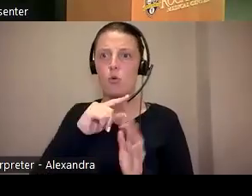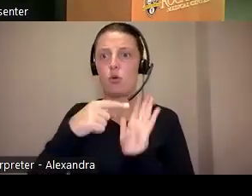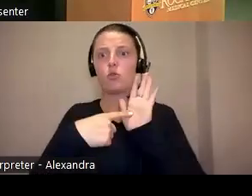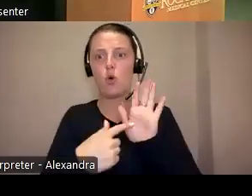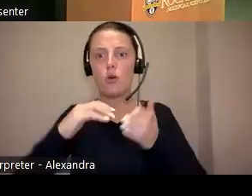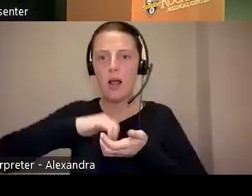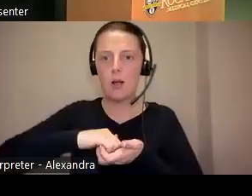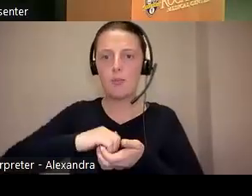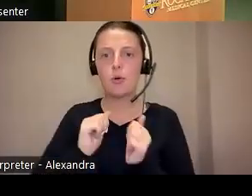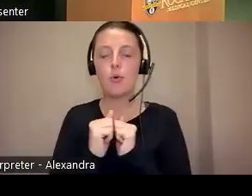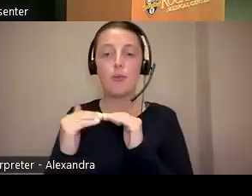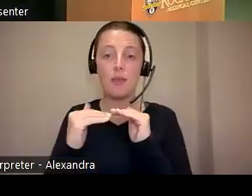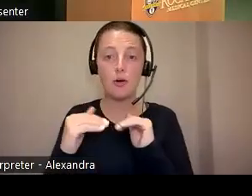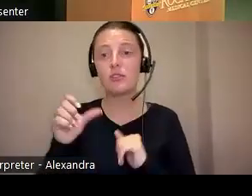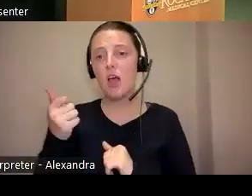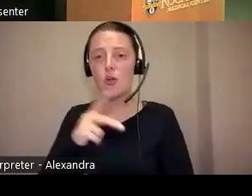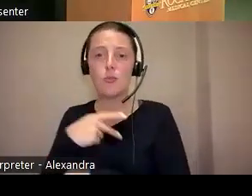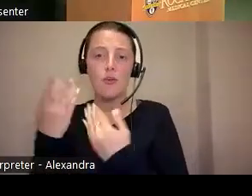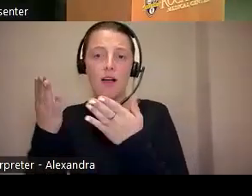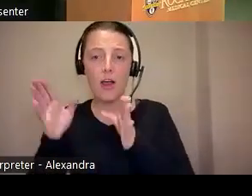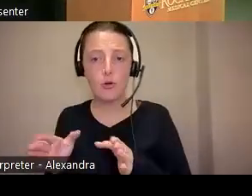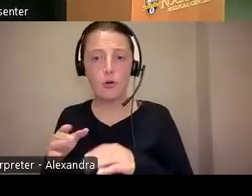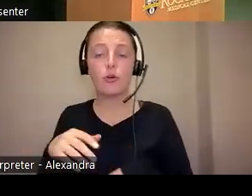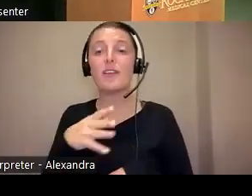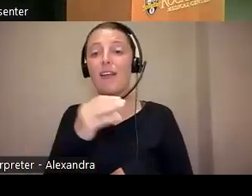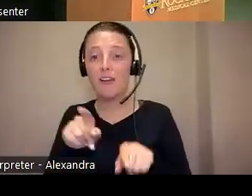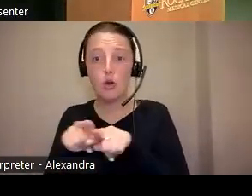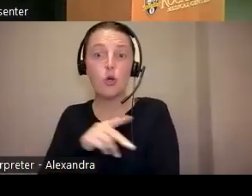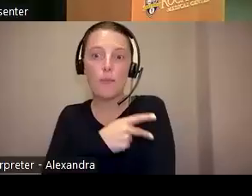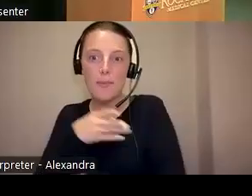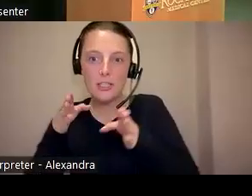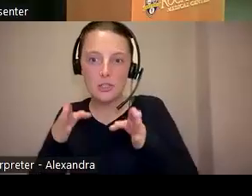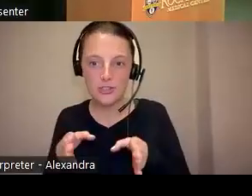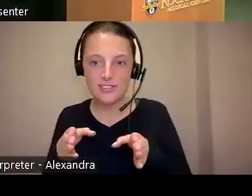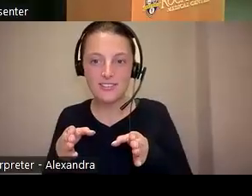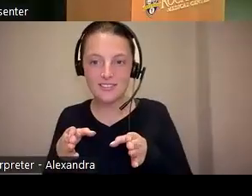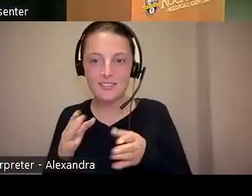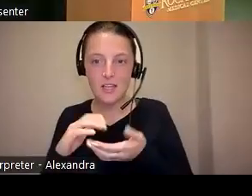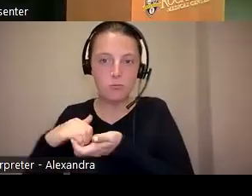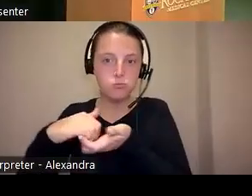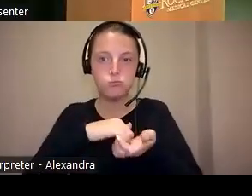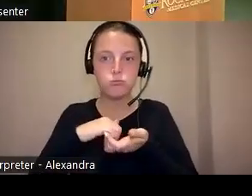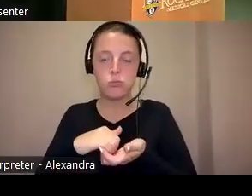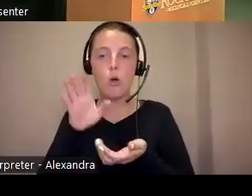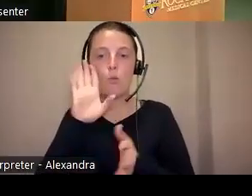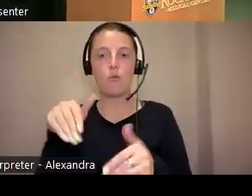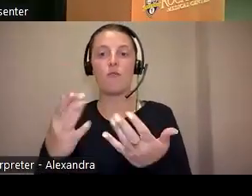and also with patients that do bring hope to both patients and providers. I'm going to hand over to